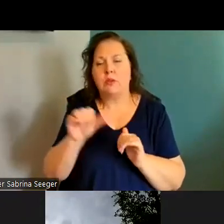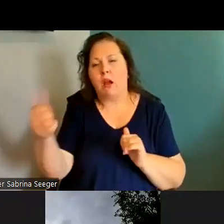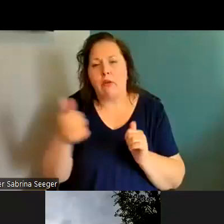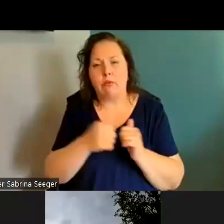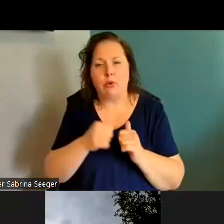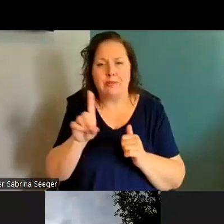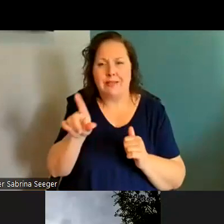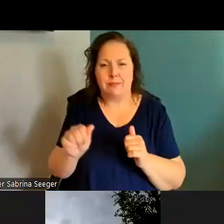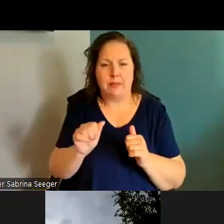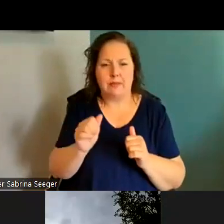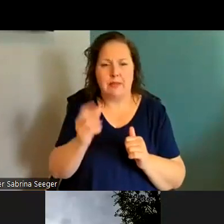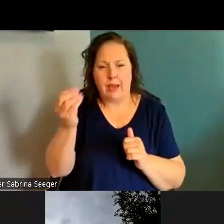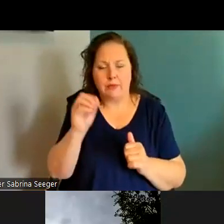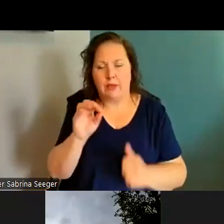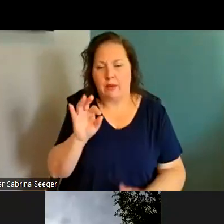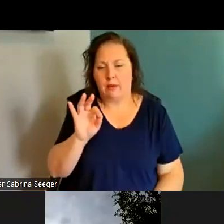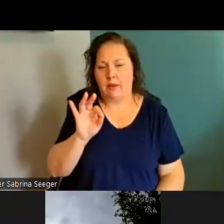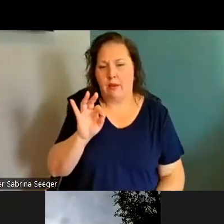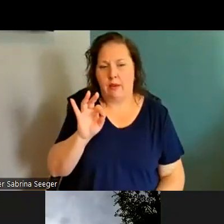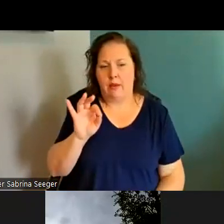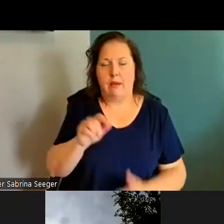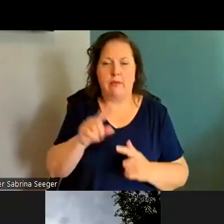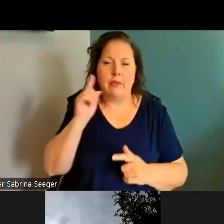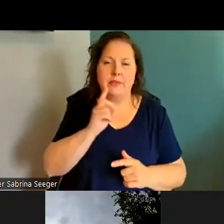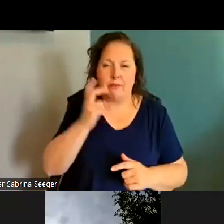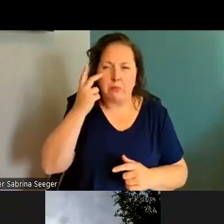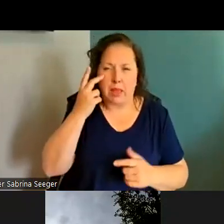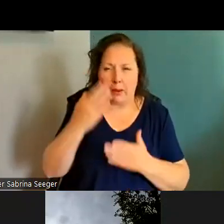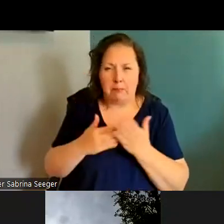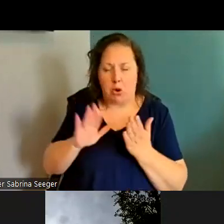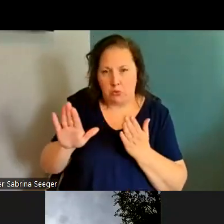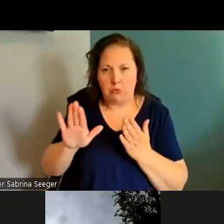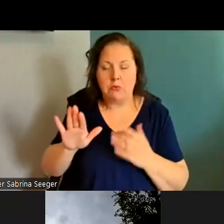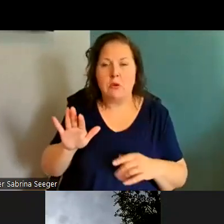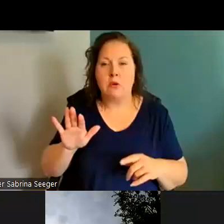outside of the SLD deafblindness piece that we talked about, where teams are addressing